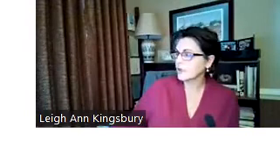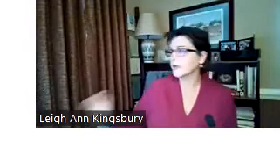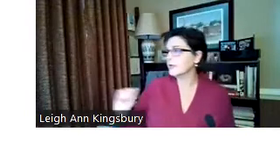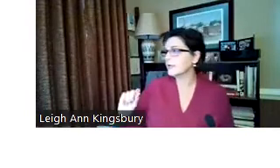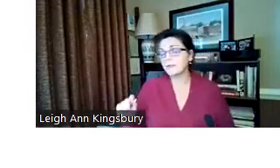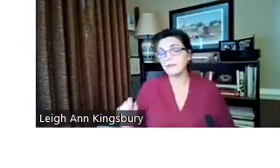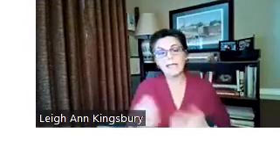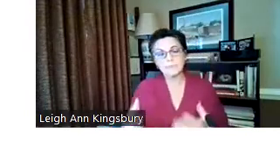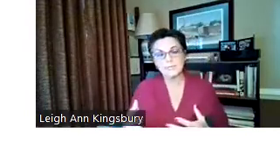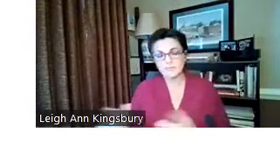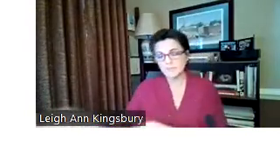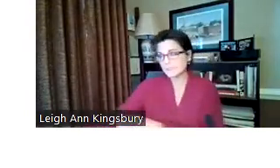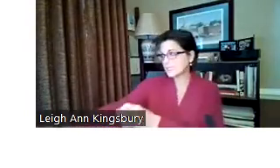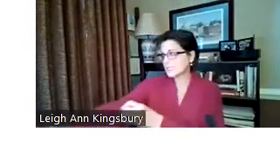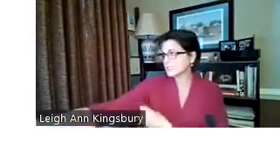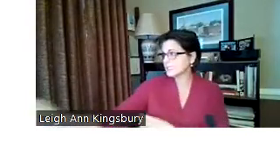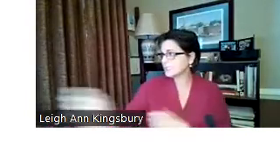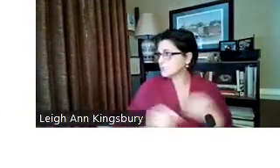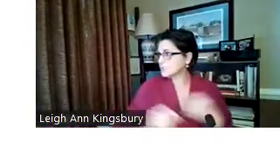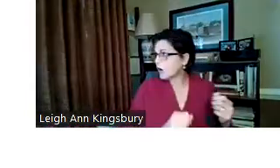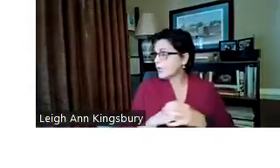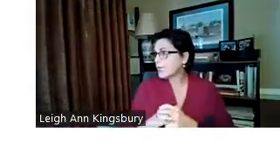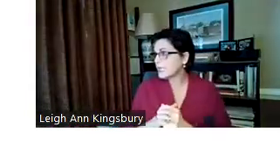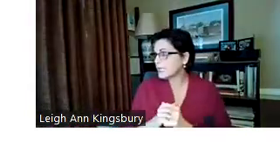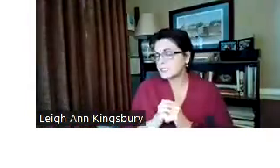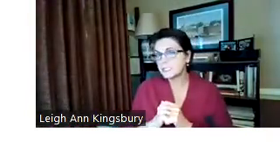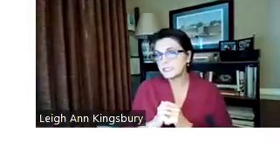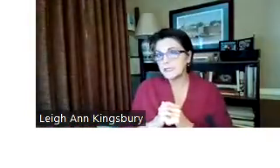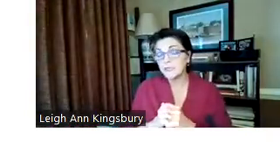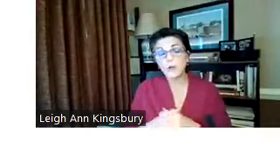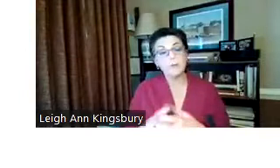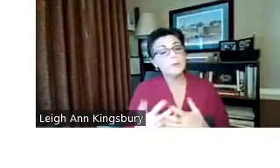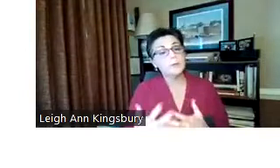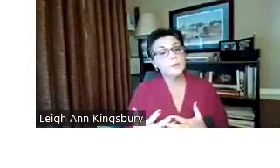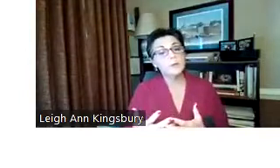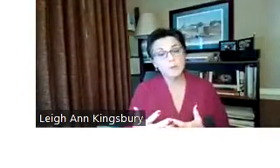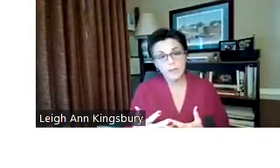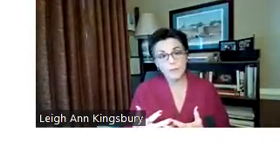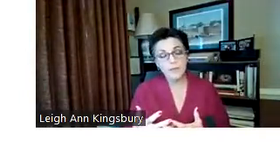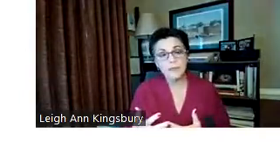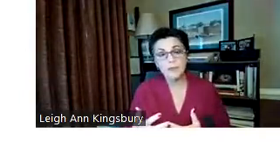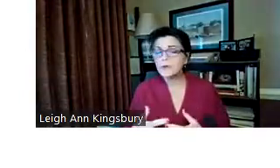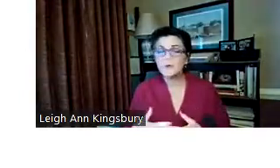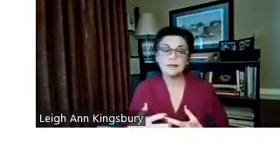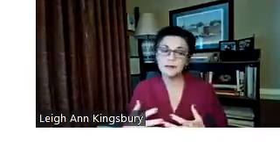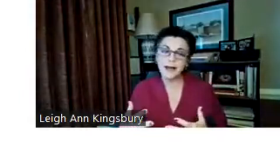All right, the last piece of this because I need to I need to move on is there are people that we will plan with, who will not